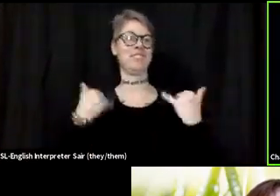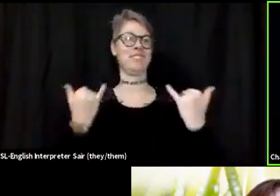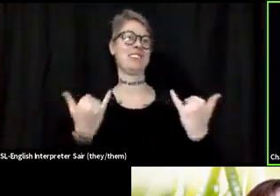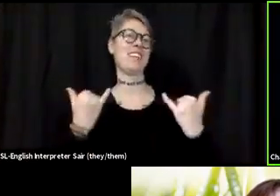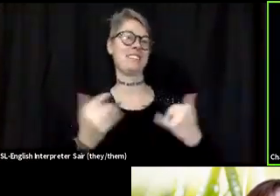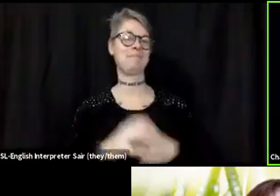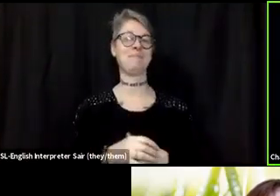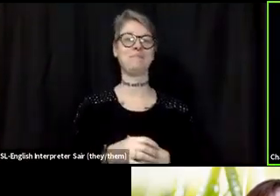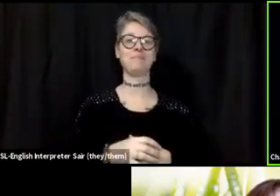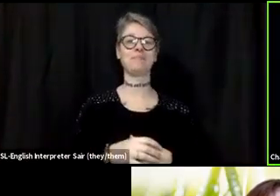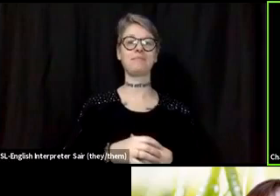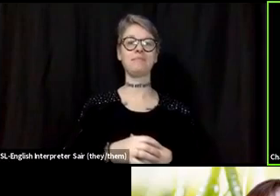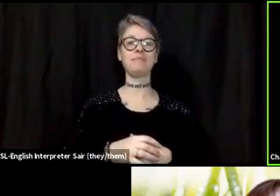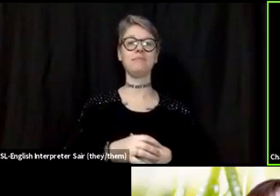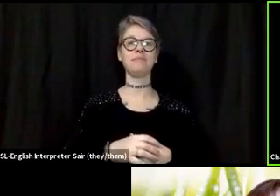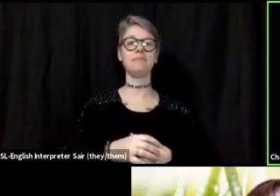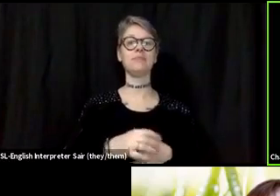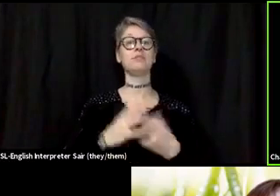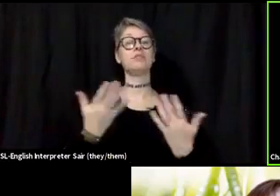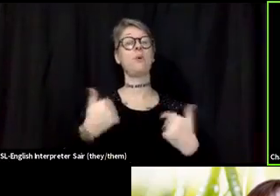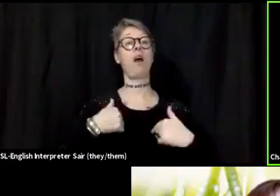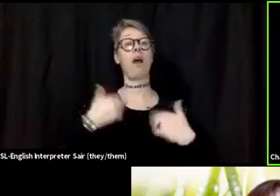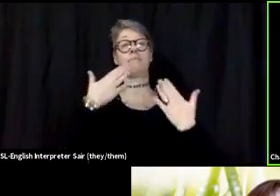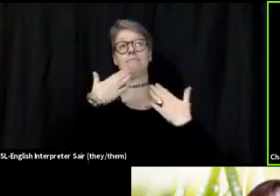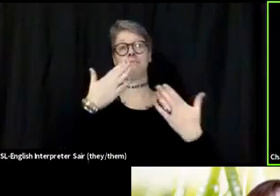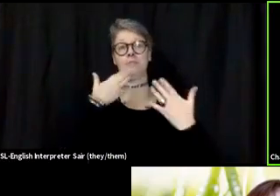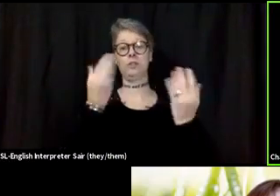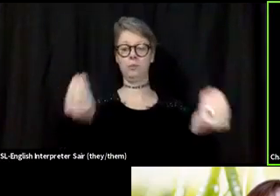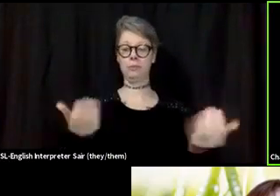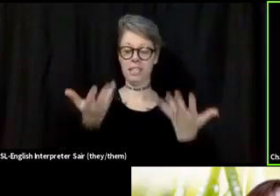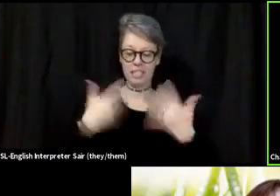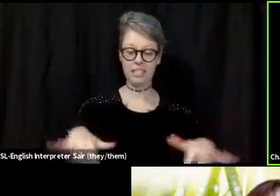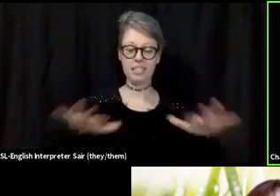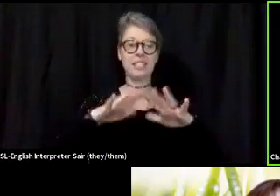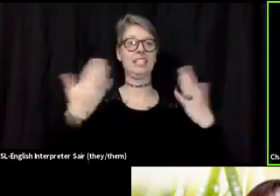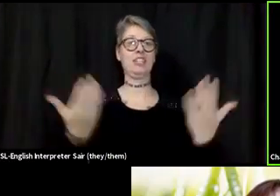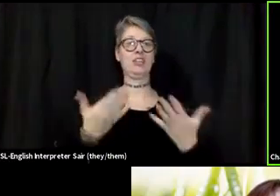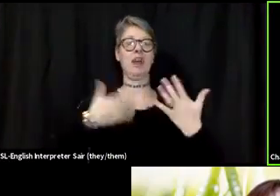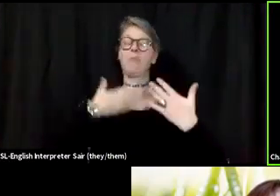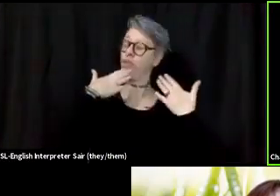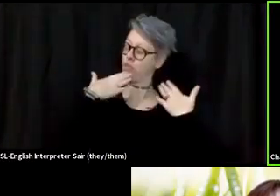And. so on. ive thanks to being ive thanks to being here I am